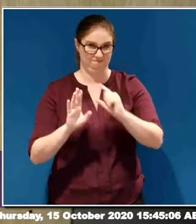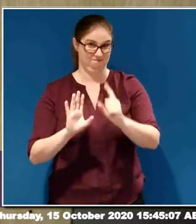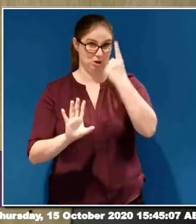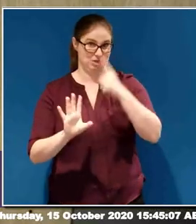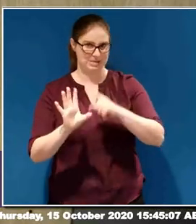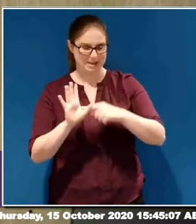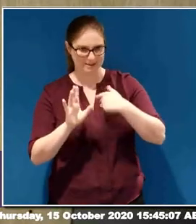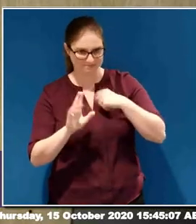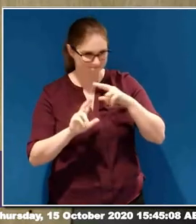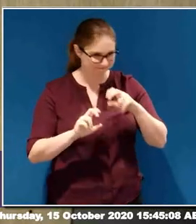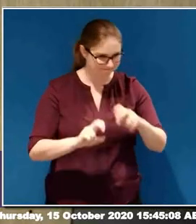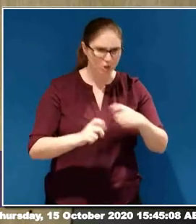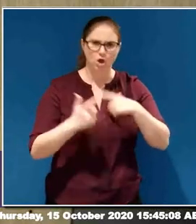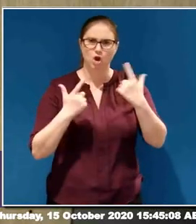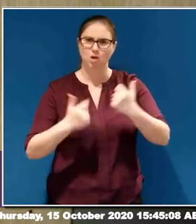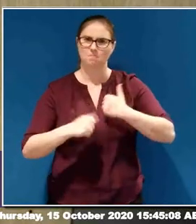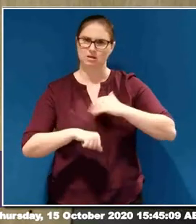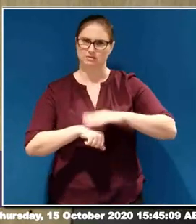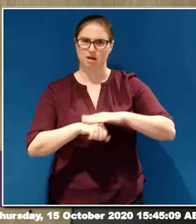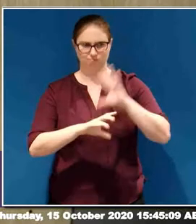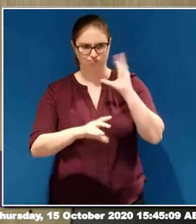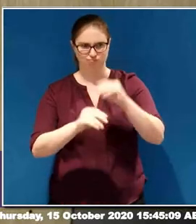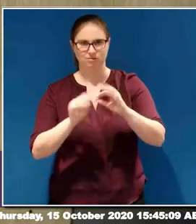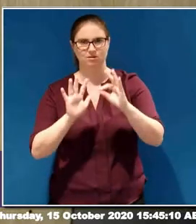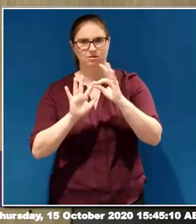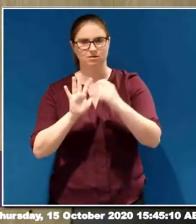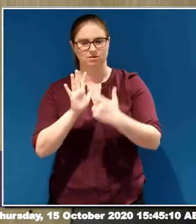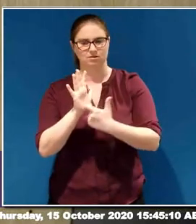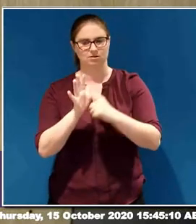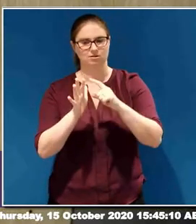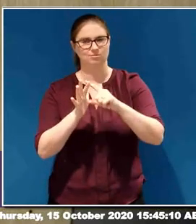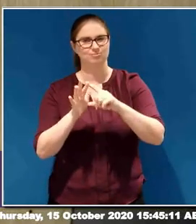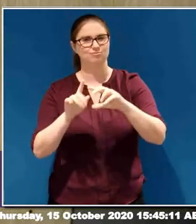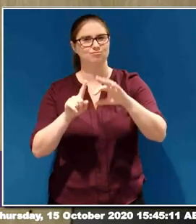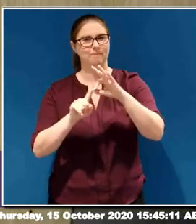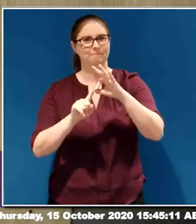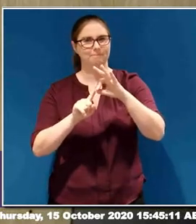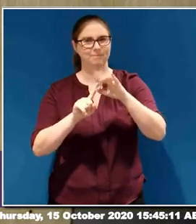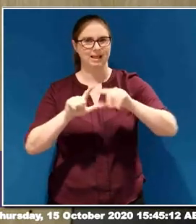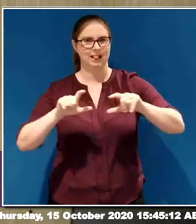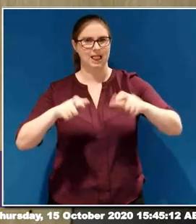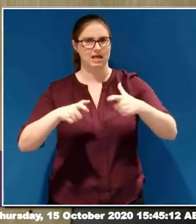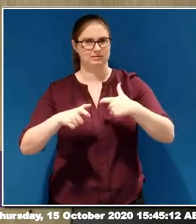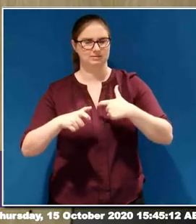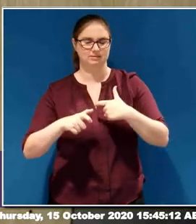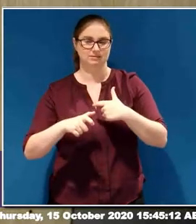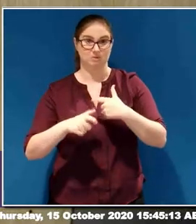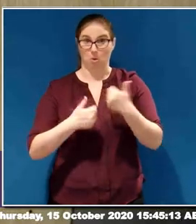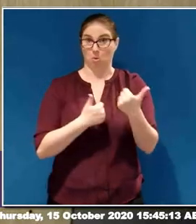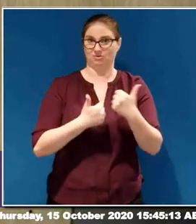it was that I was able to pick very easily which children would be the kinds